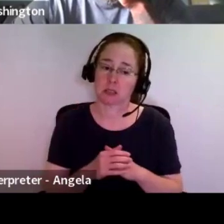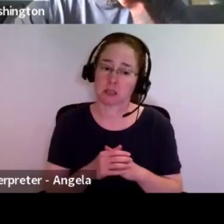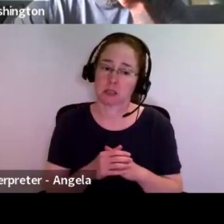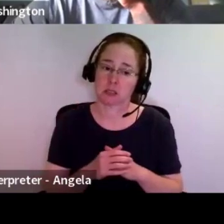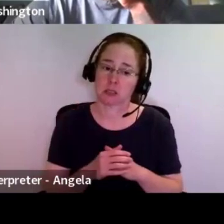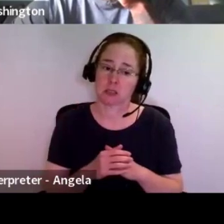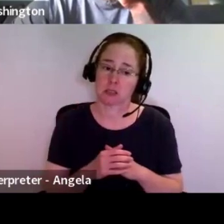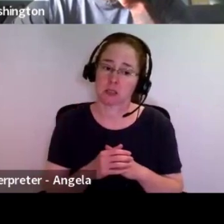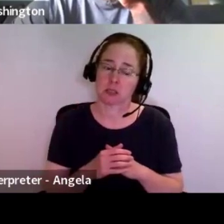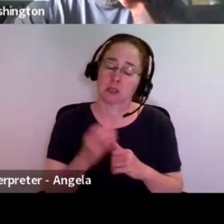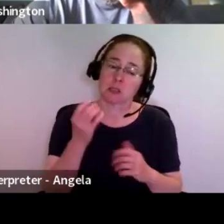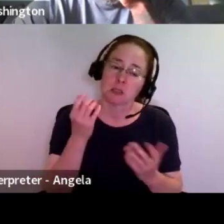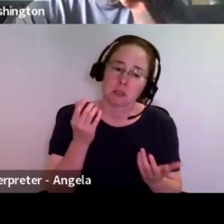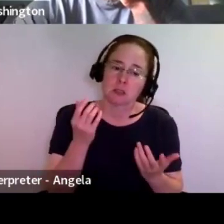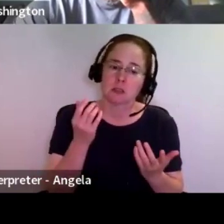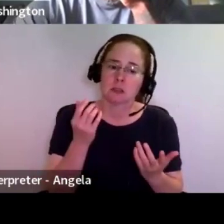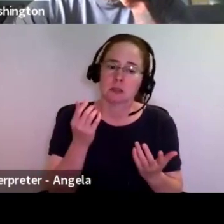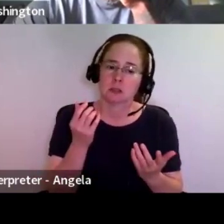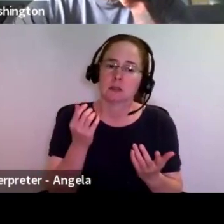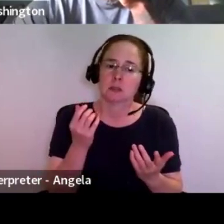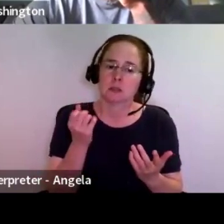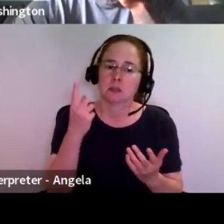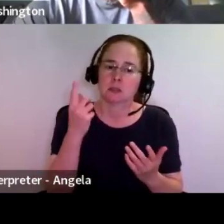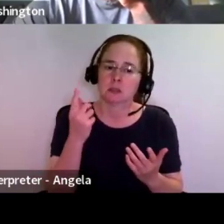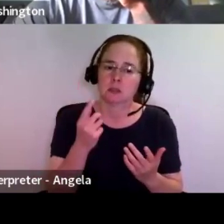much that the bills that will hurt people get passed because